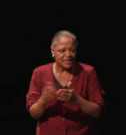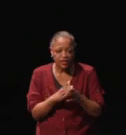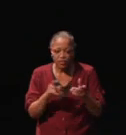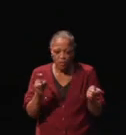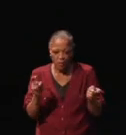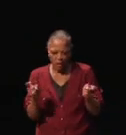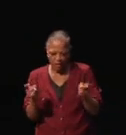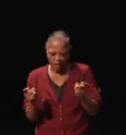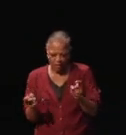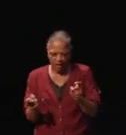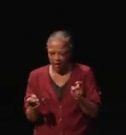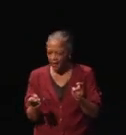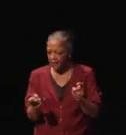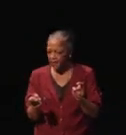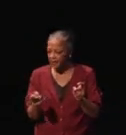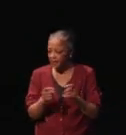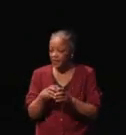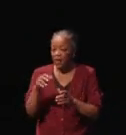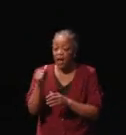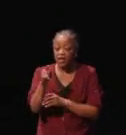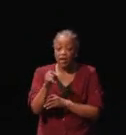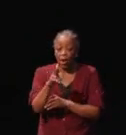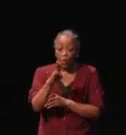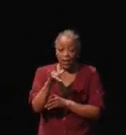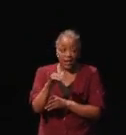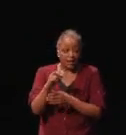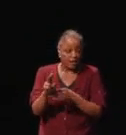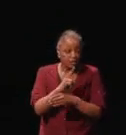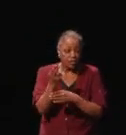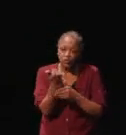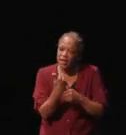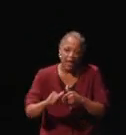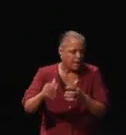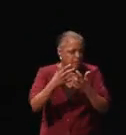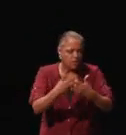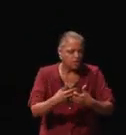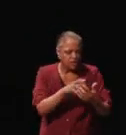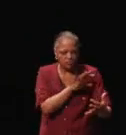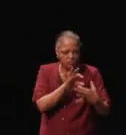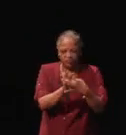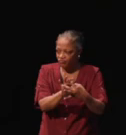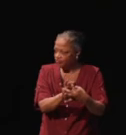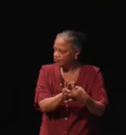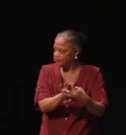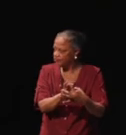a standard Atari joysticks could be used in pretty much any machine, it should be lovely today.